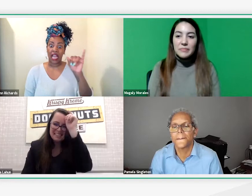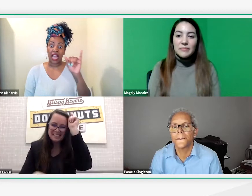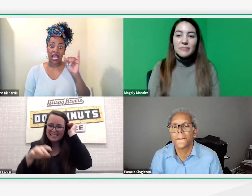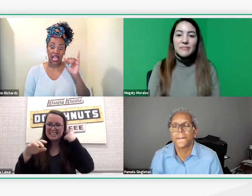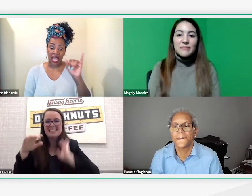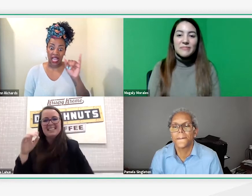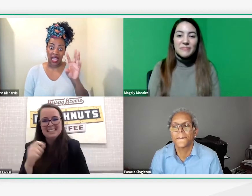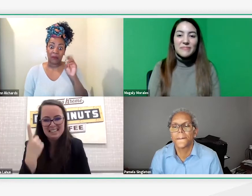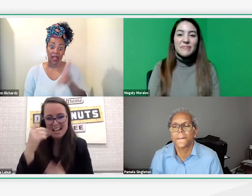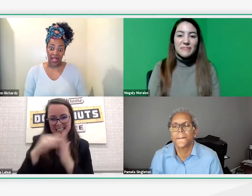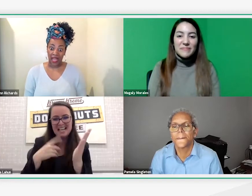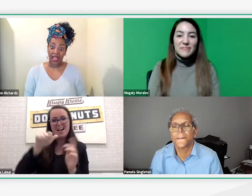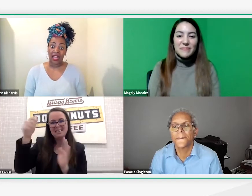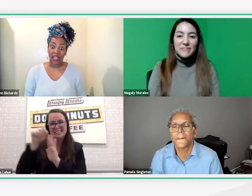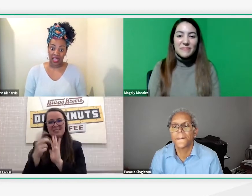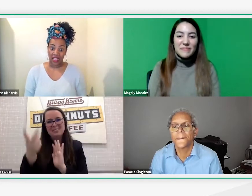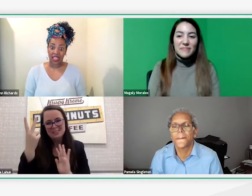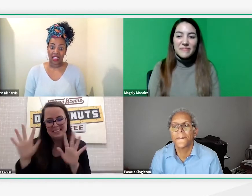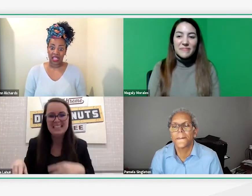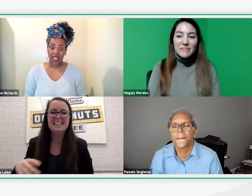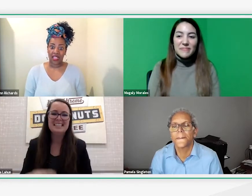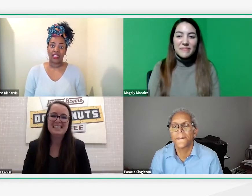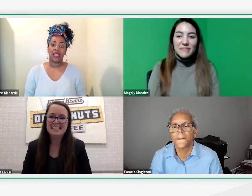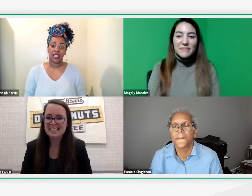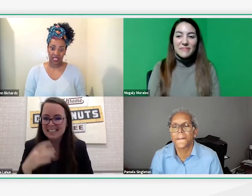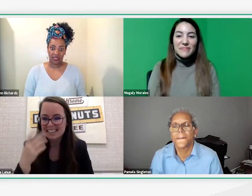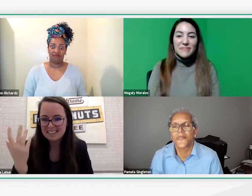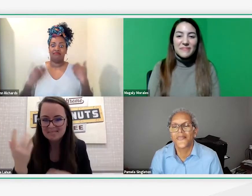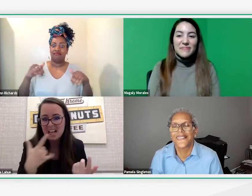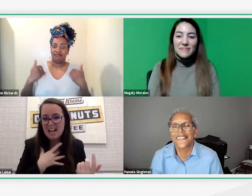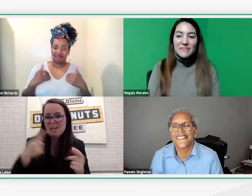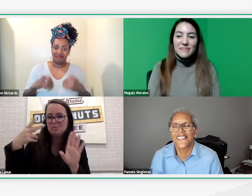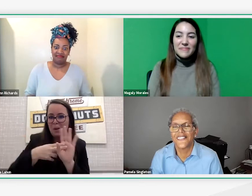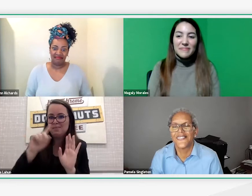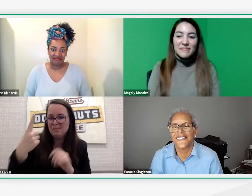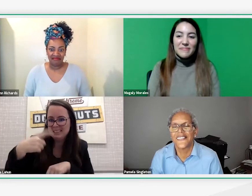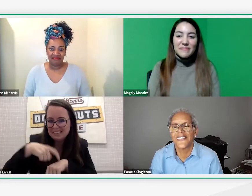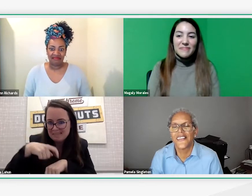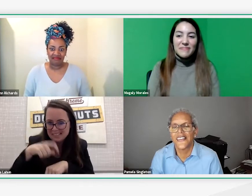Hi, my name is Masha. I'm in Region 9. And Texas is huge, so I only have Texas.